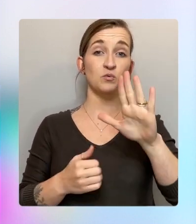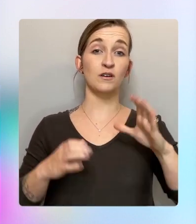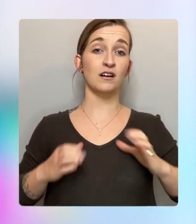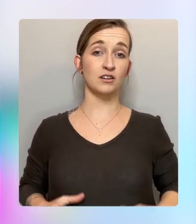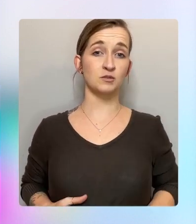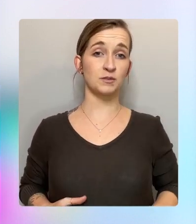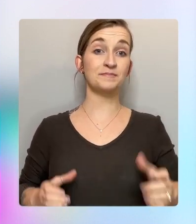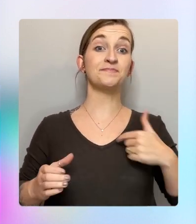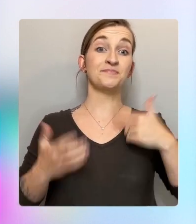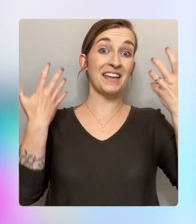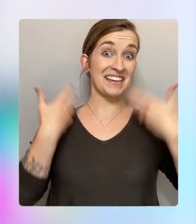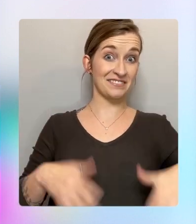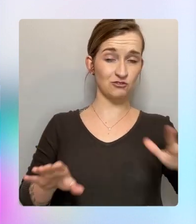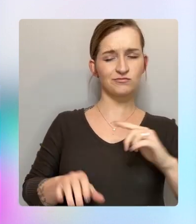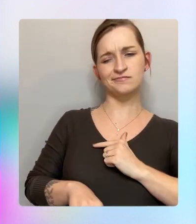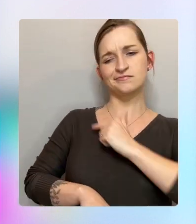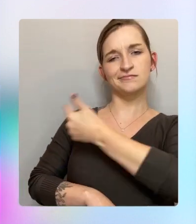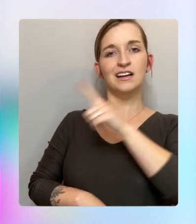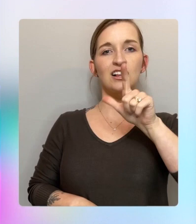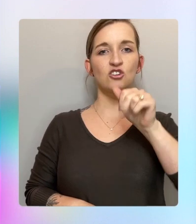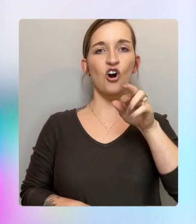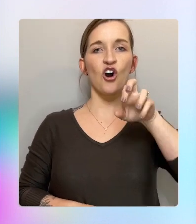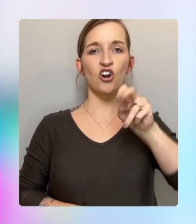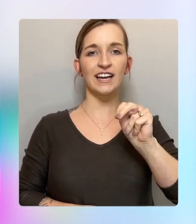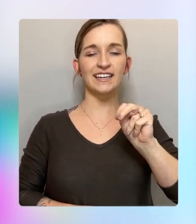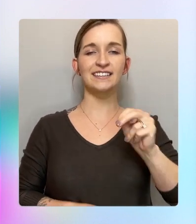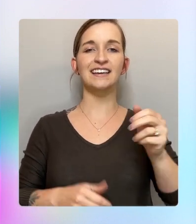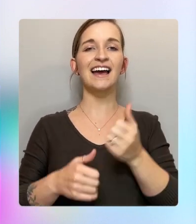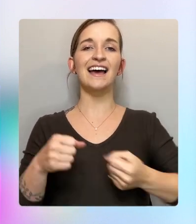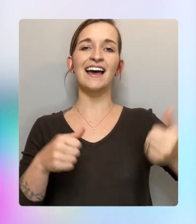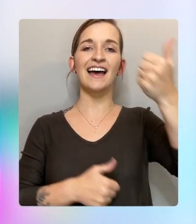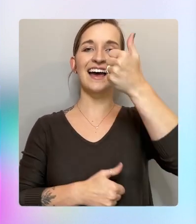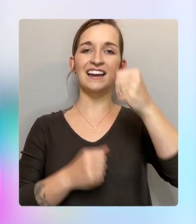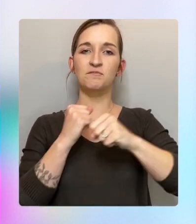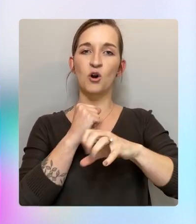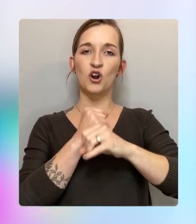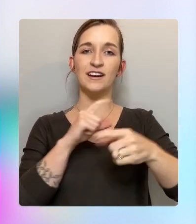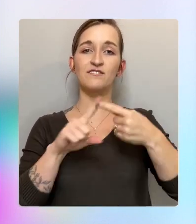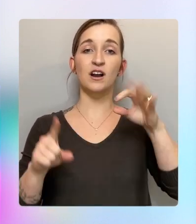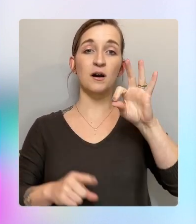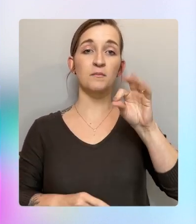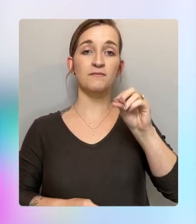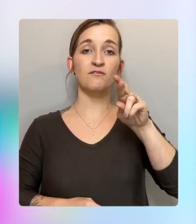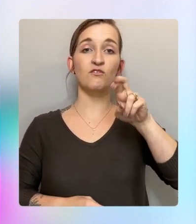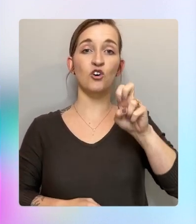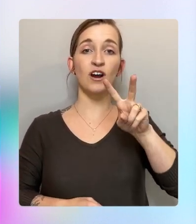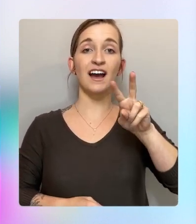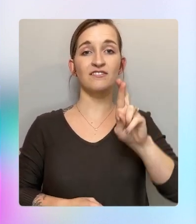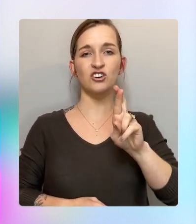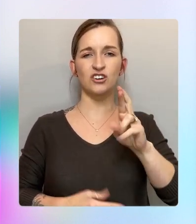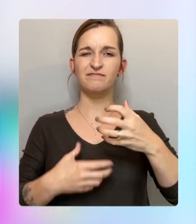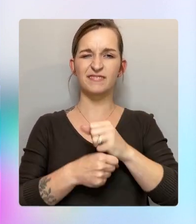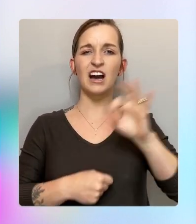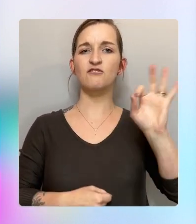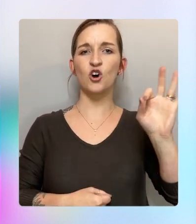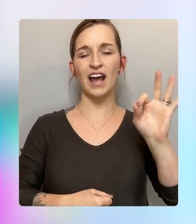Then I'll pass it over to Lauren Koester, head of marketing from ForeVR Games to talk about what's worked well for her